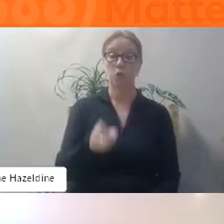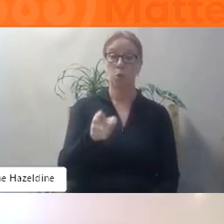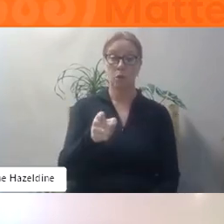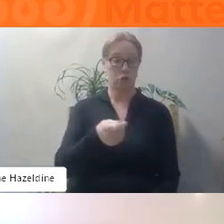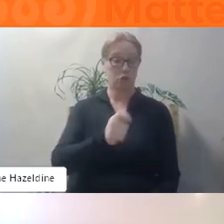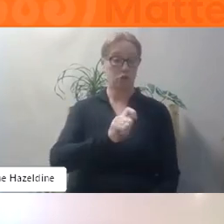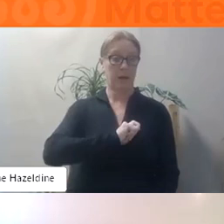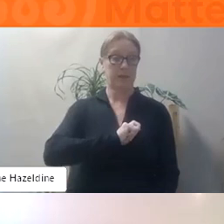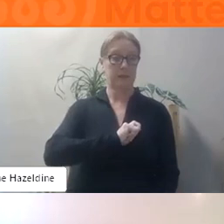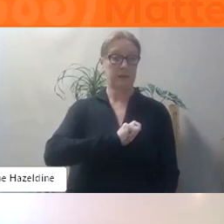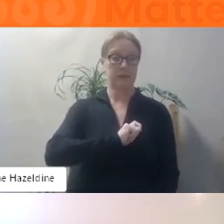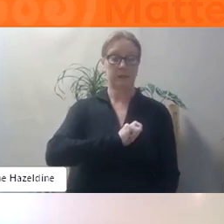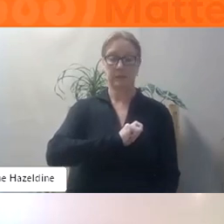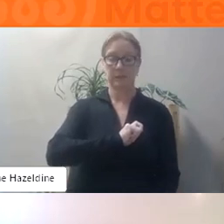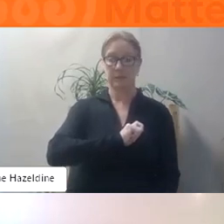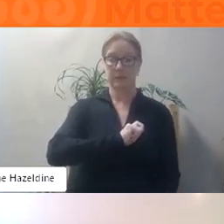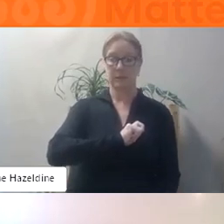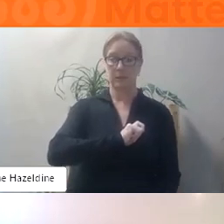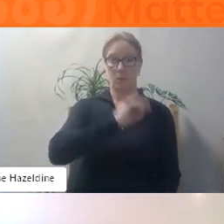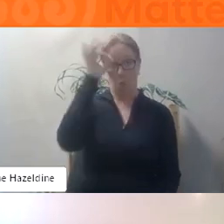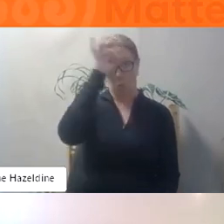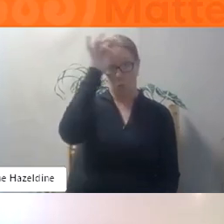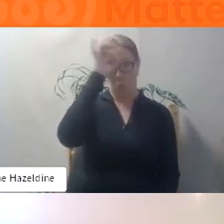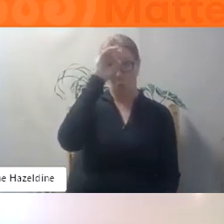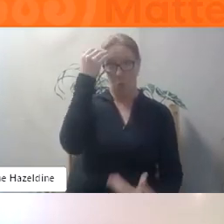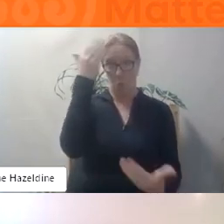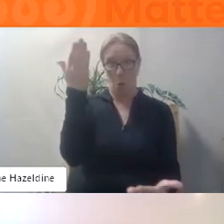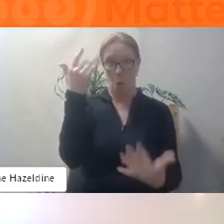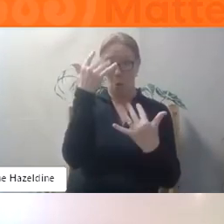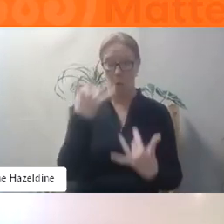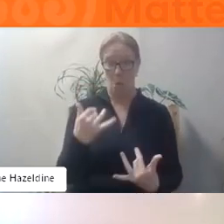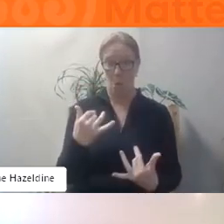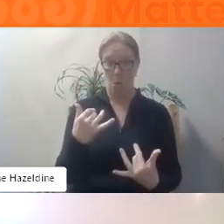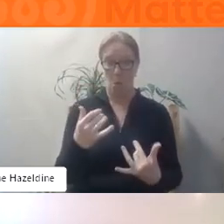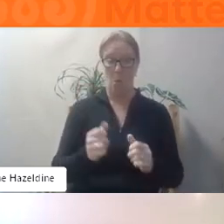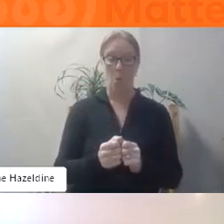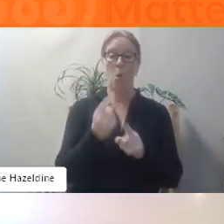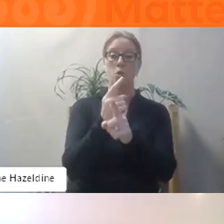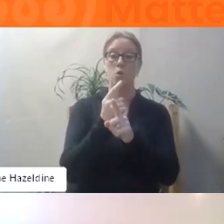who don't know about us, Wahanga Tū Kōrero TalkLink has been around